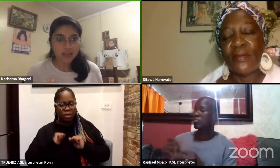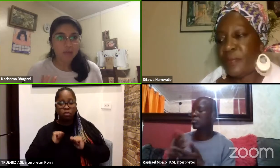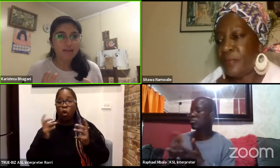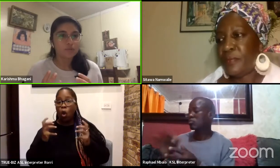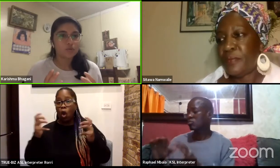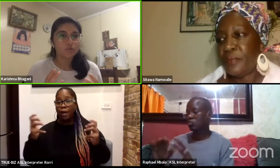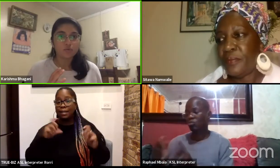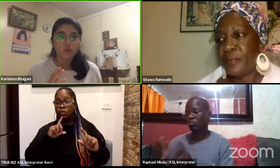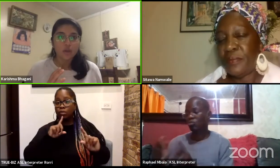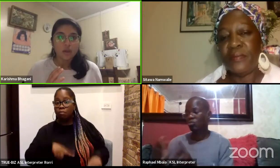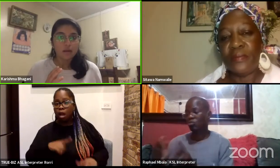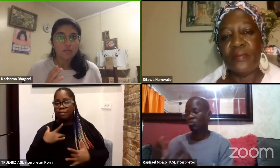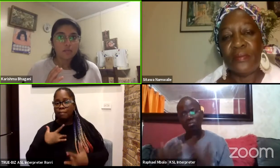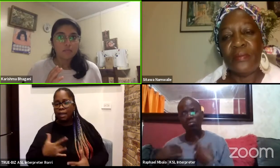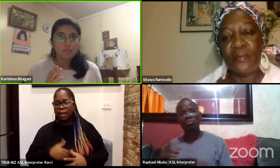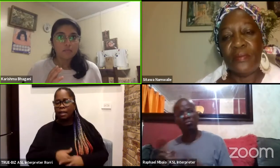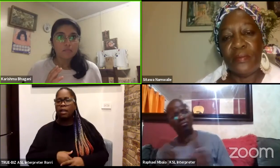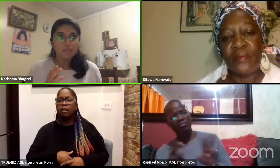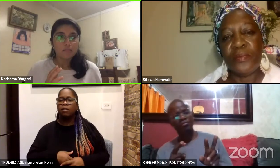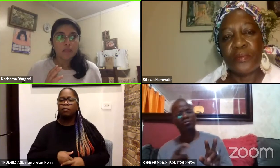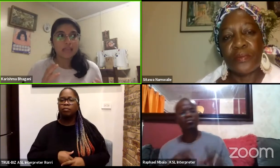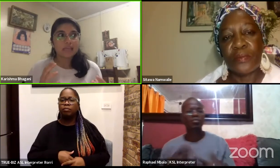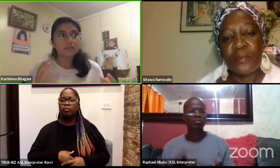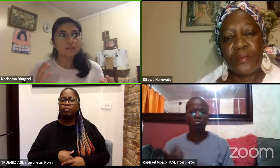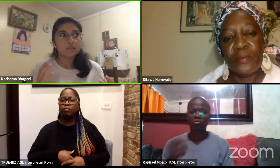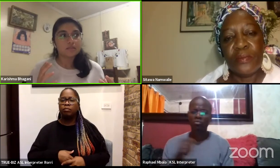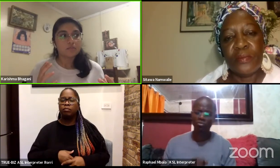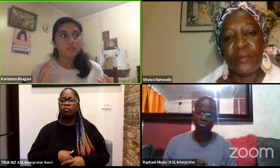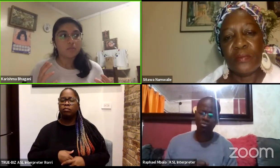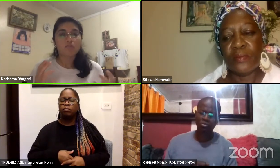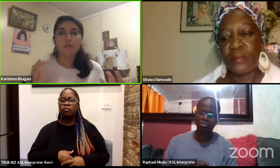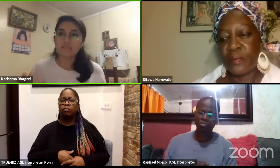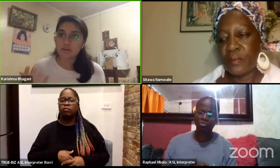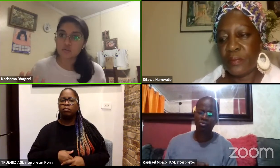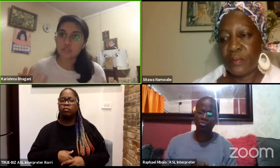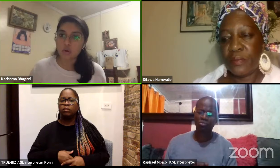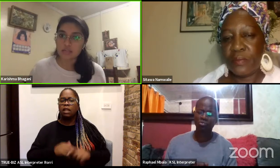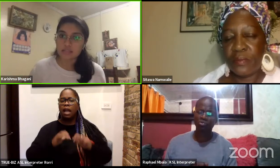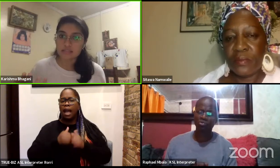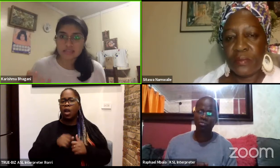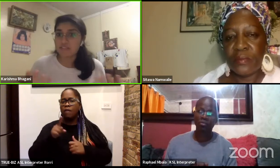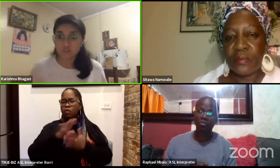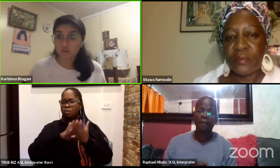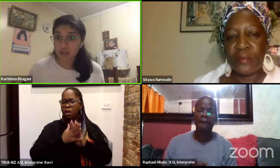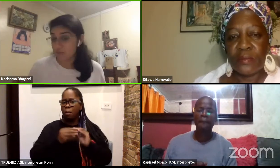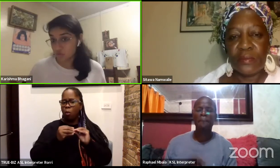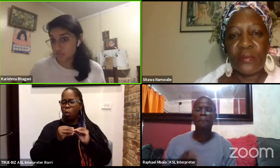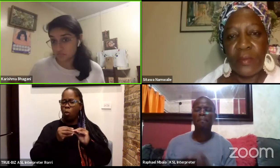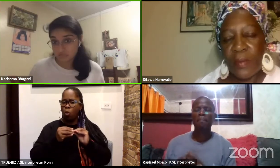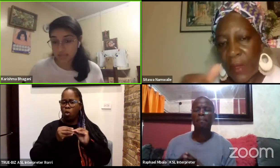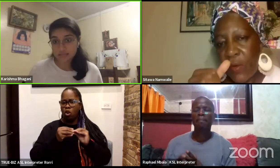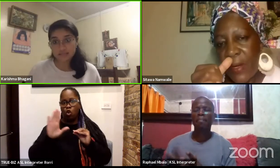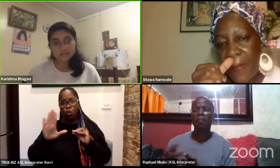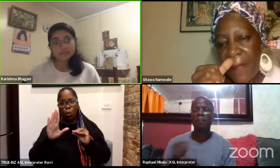How have you made it more relevant to the audiences, if at all? Have you, I guess? Right.